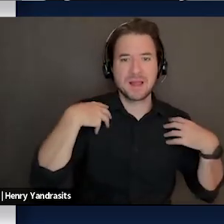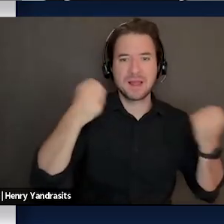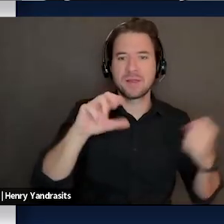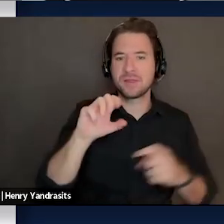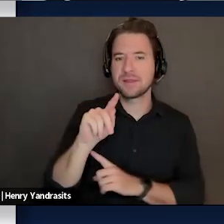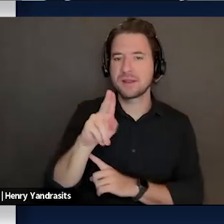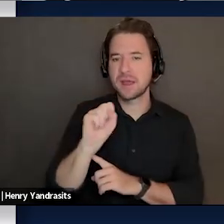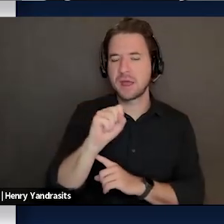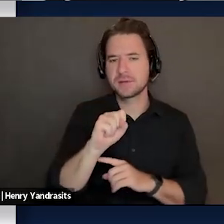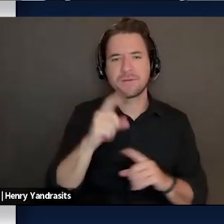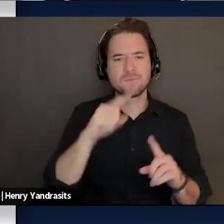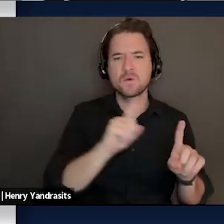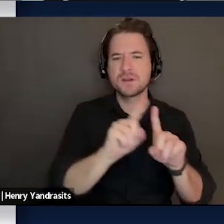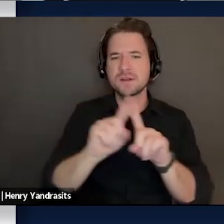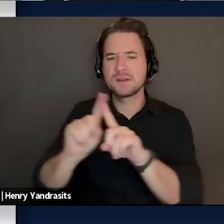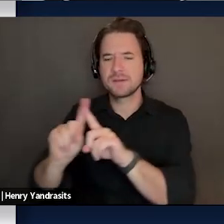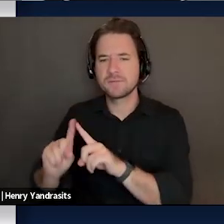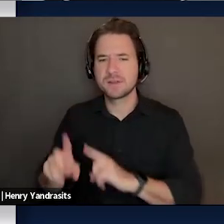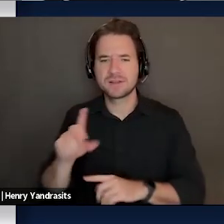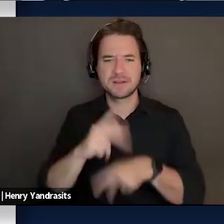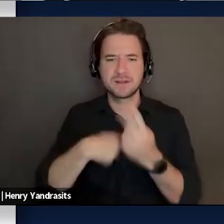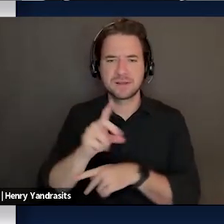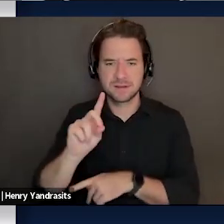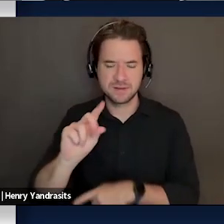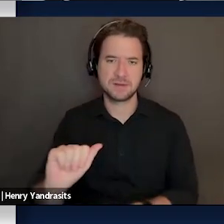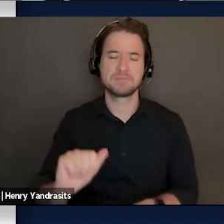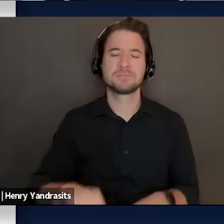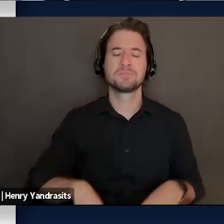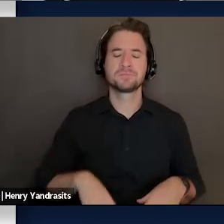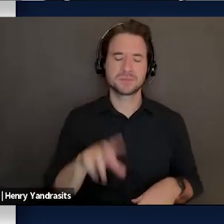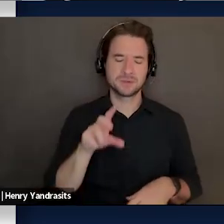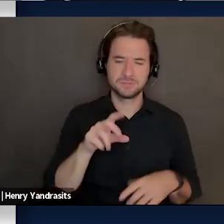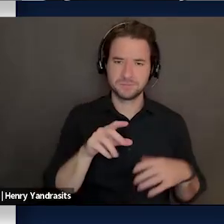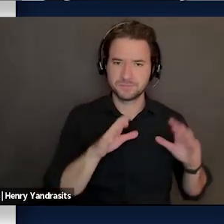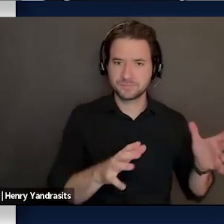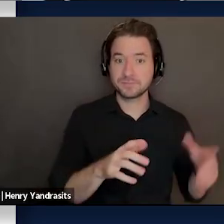Um, the prevalence of depressive disorders among LGBTQ adults with disabilities.